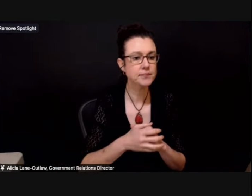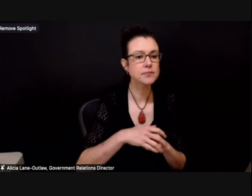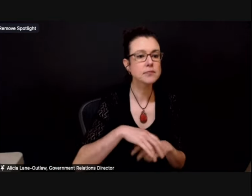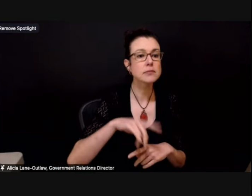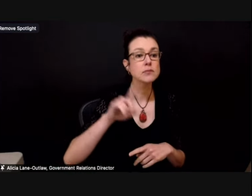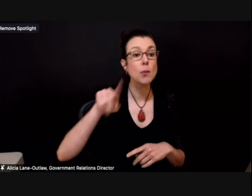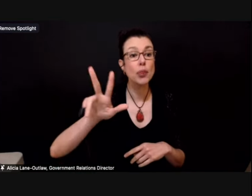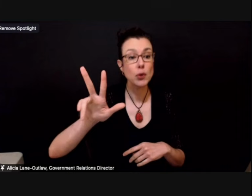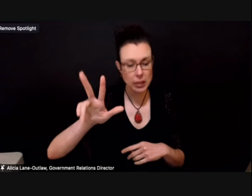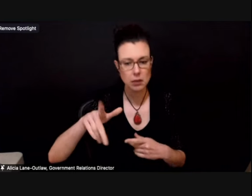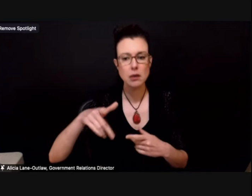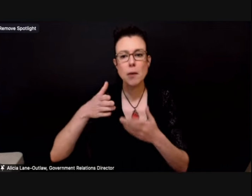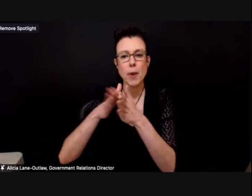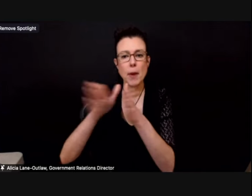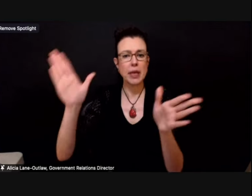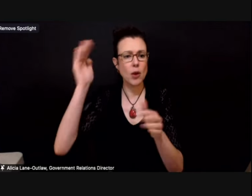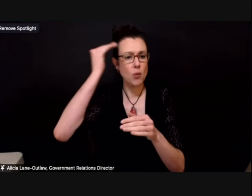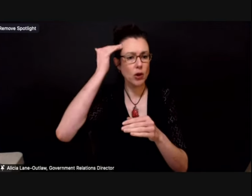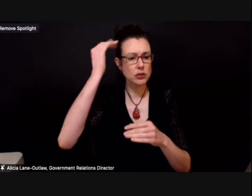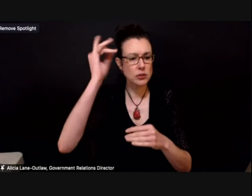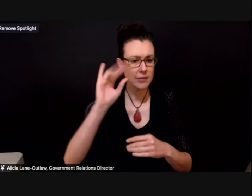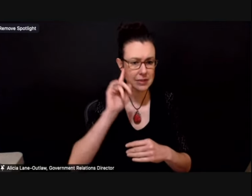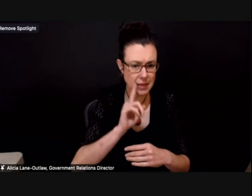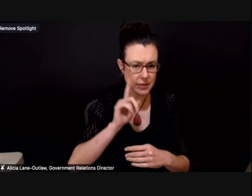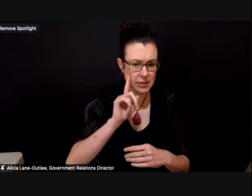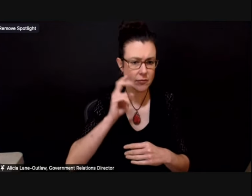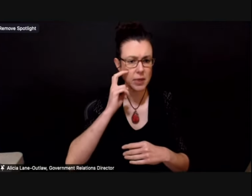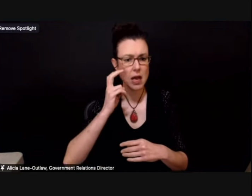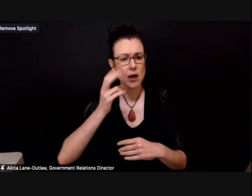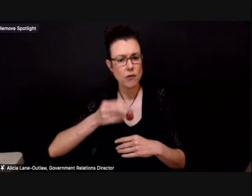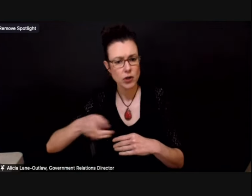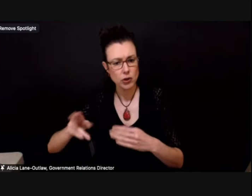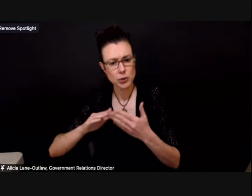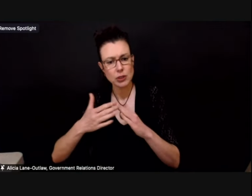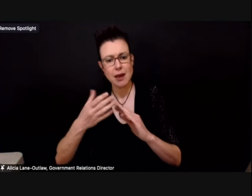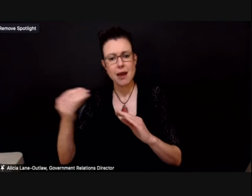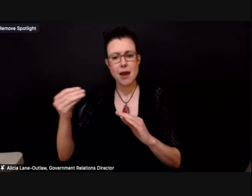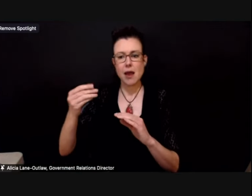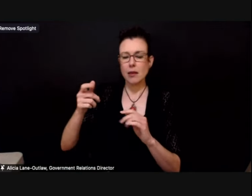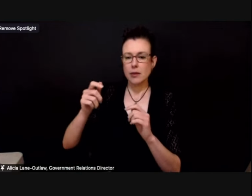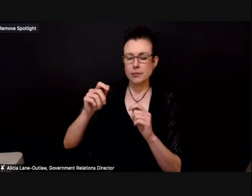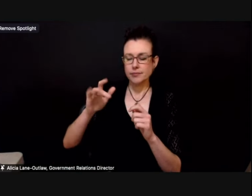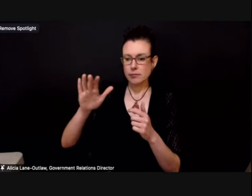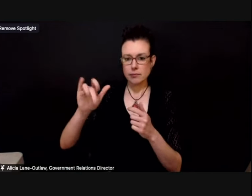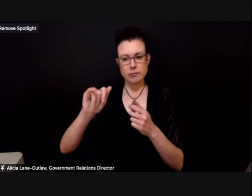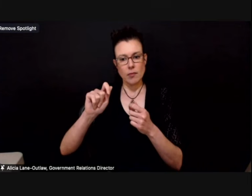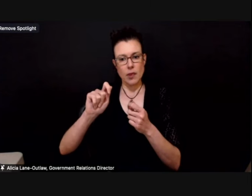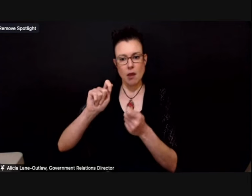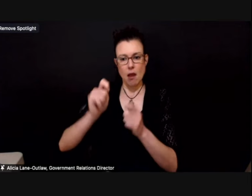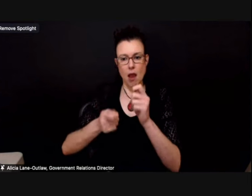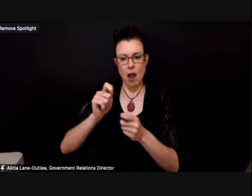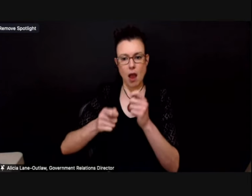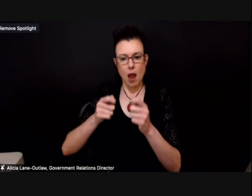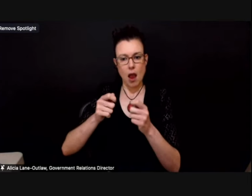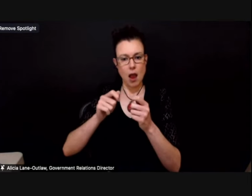1.3 Public awareness of deaf, deafblind, and hard of hearing community and the accommodations